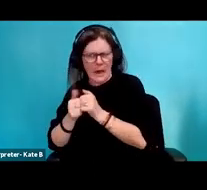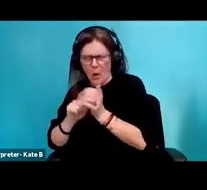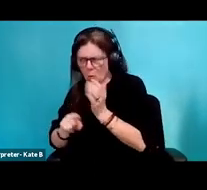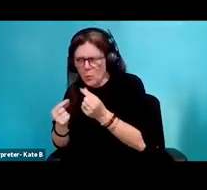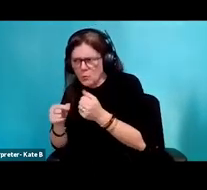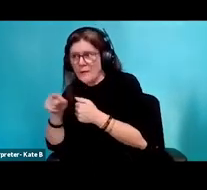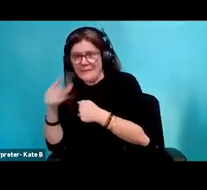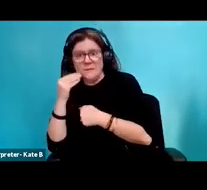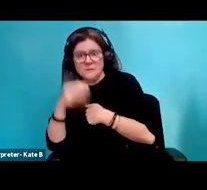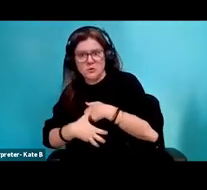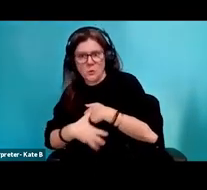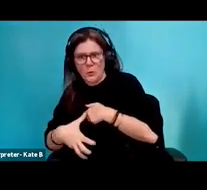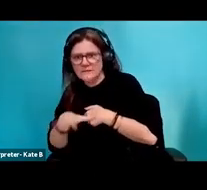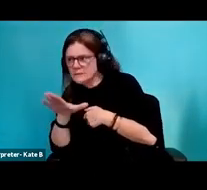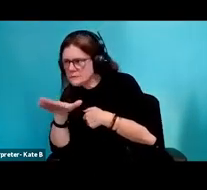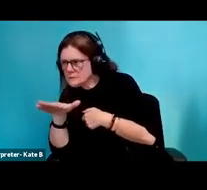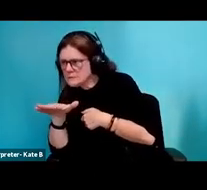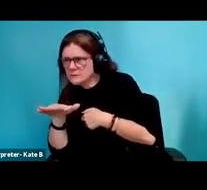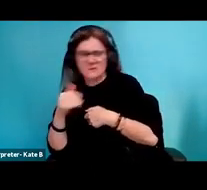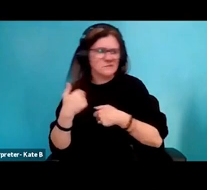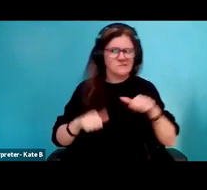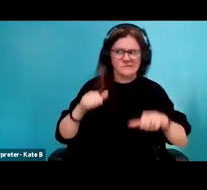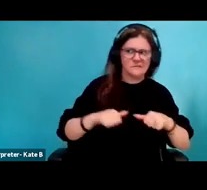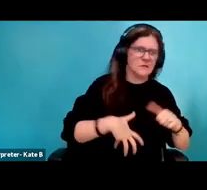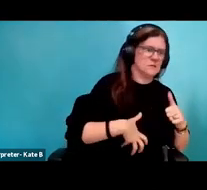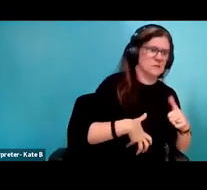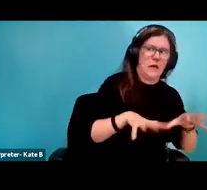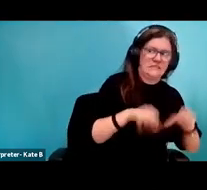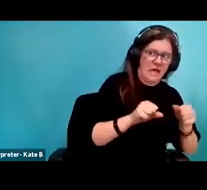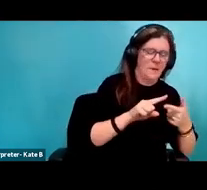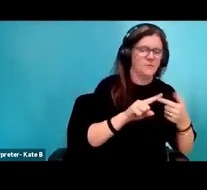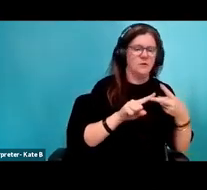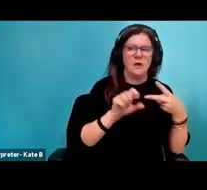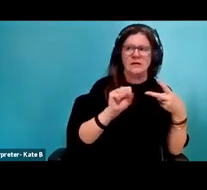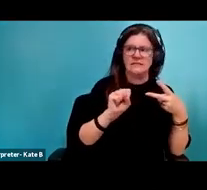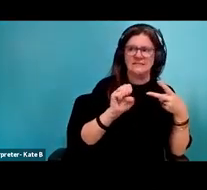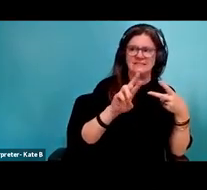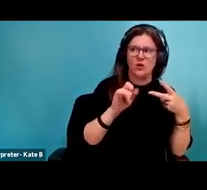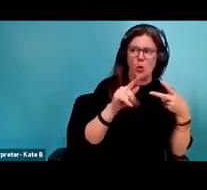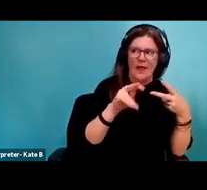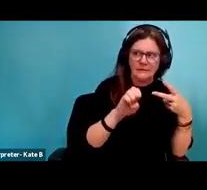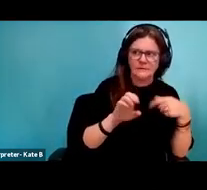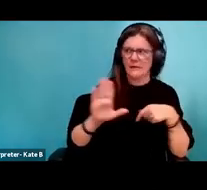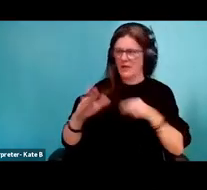to pregnancy versus deciding to adopt or have a surrogate and what questions and/or concerns they had for their medical team.